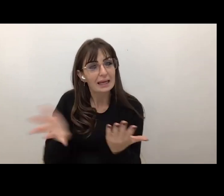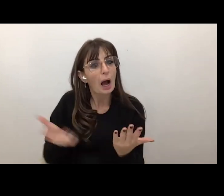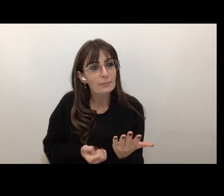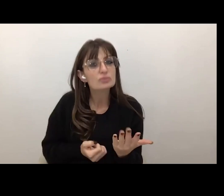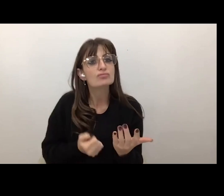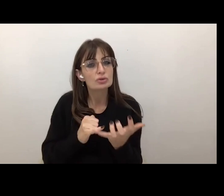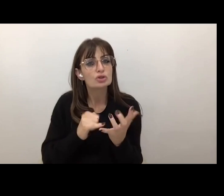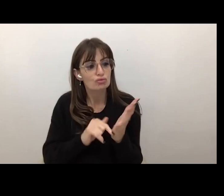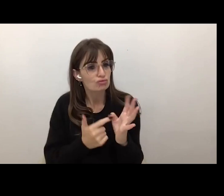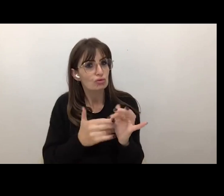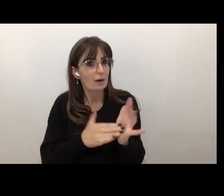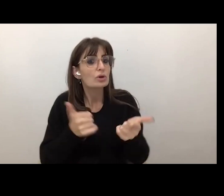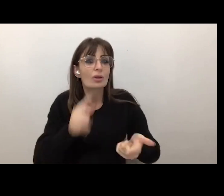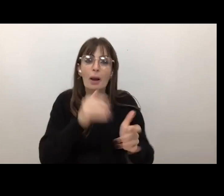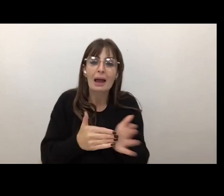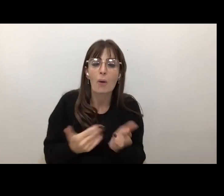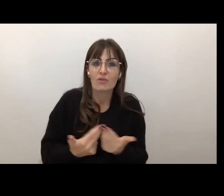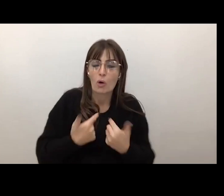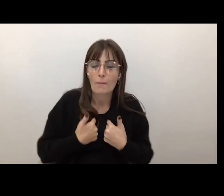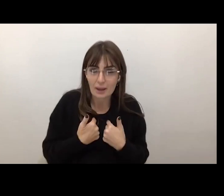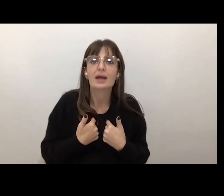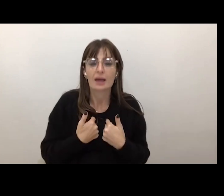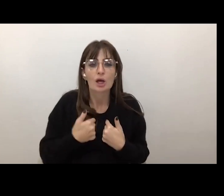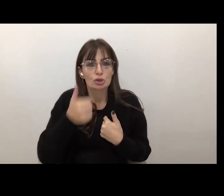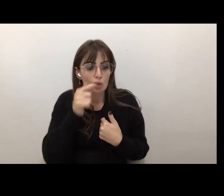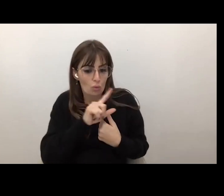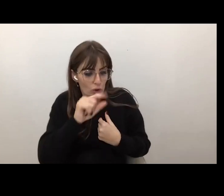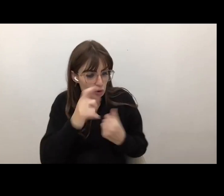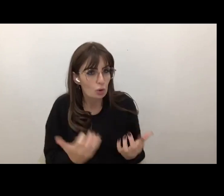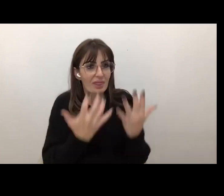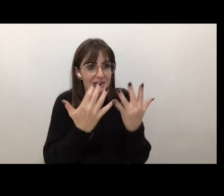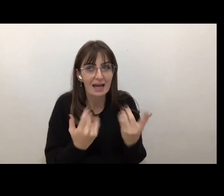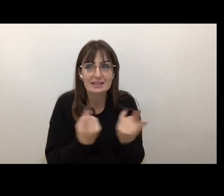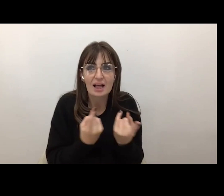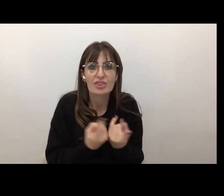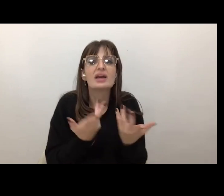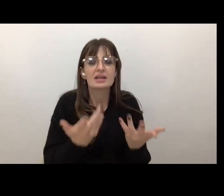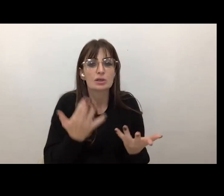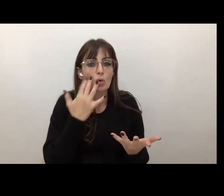That will be helpful for me when we talk about what do we do with the data? Once we have a data,